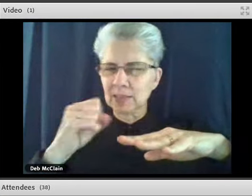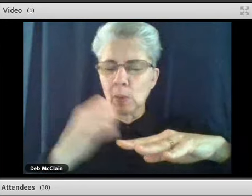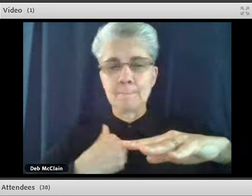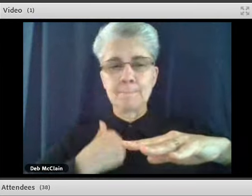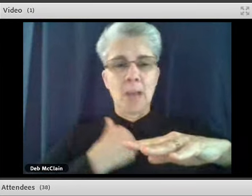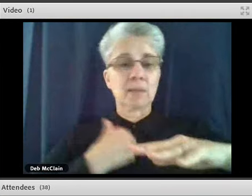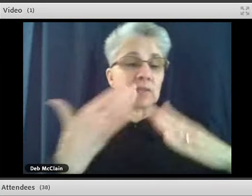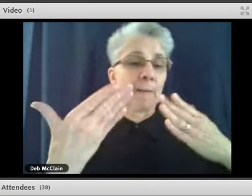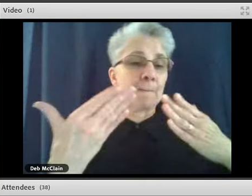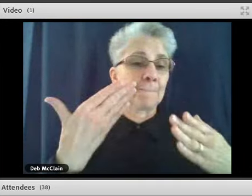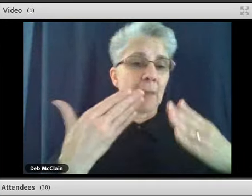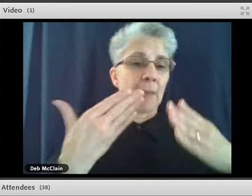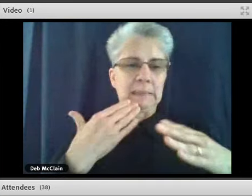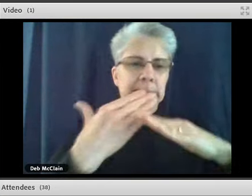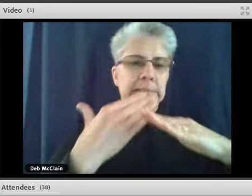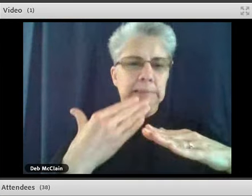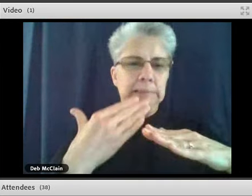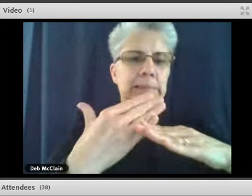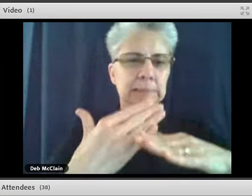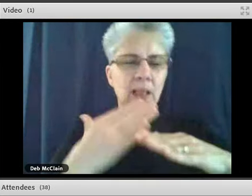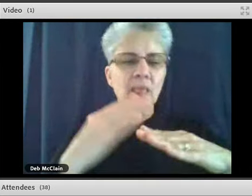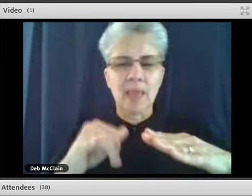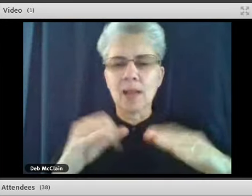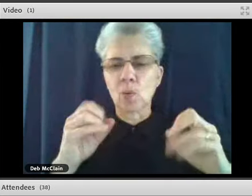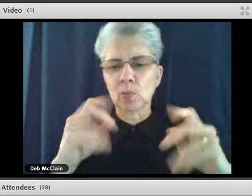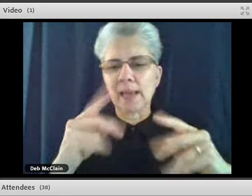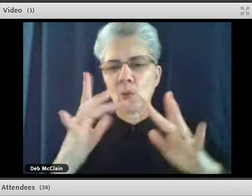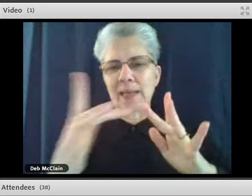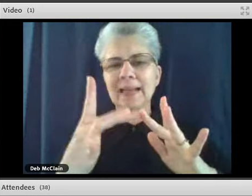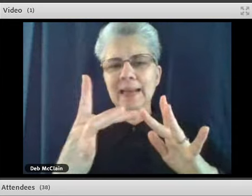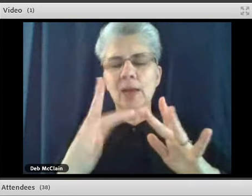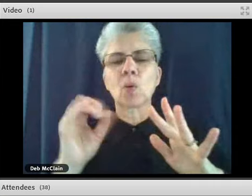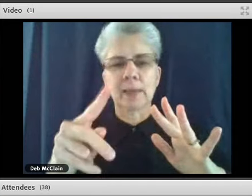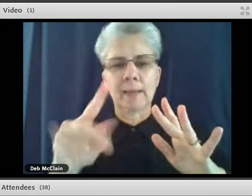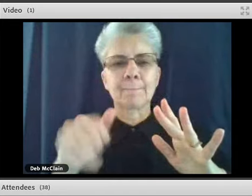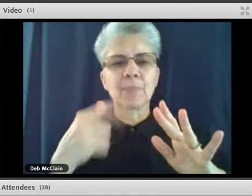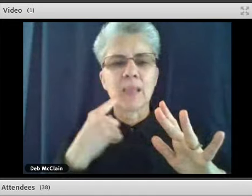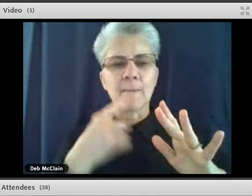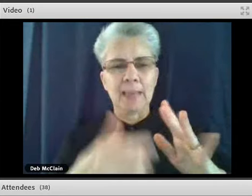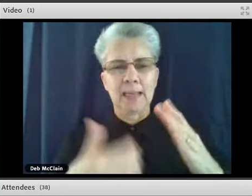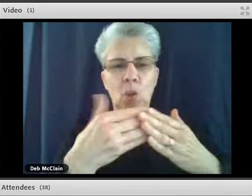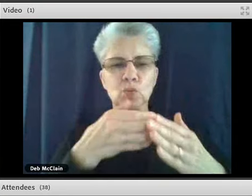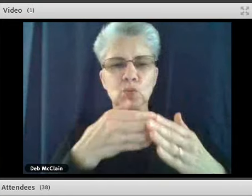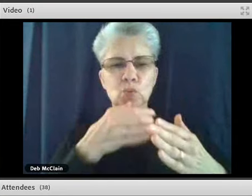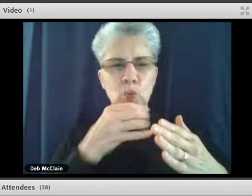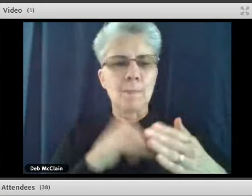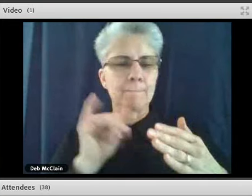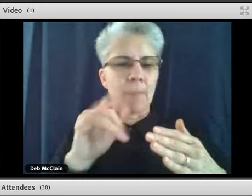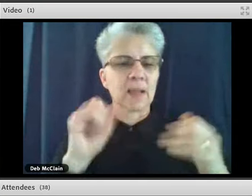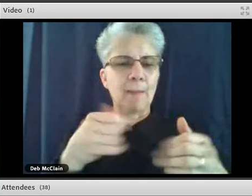So, I apologize. Maybe it's... Okay. "Going in and out." Got it. Let me get closer to my mic.